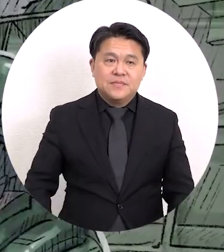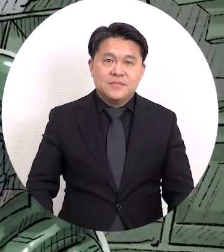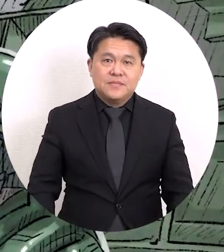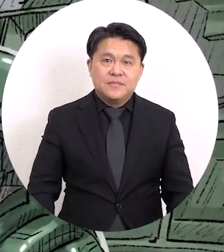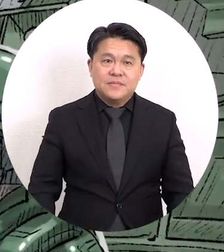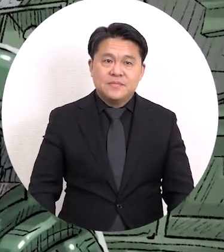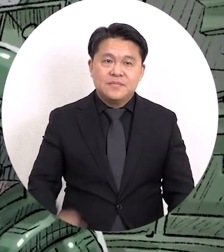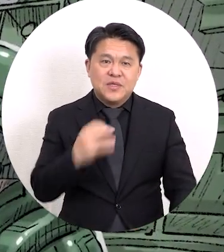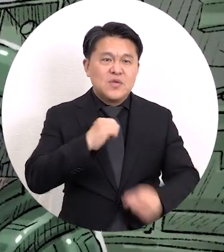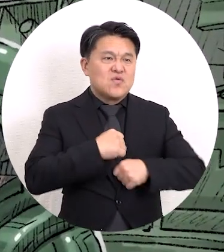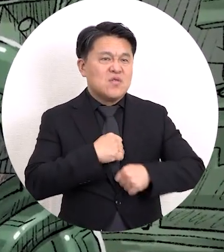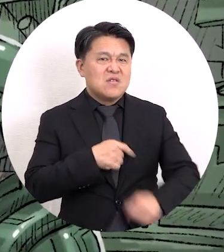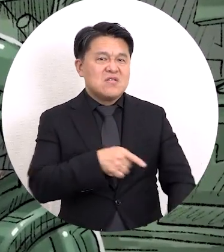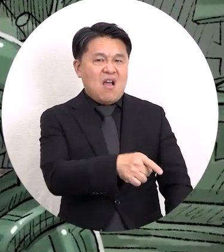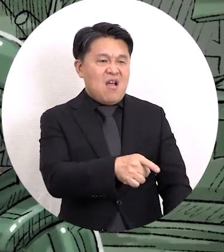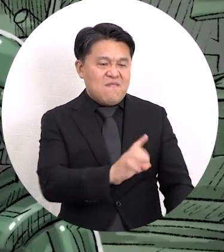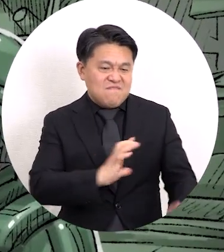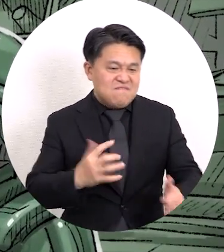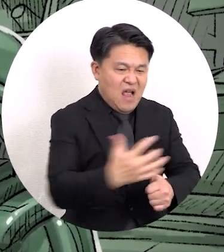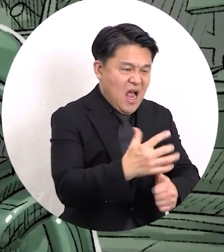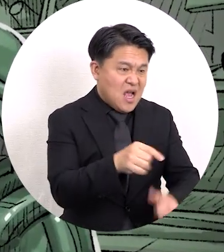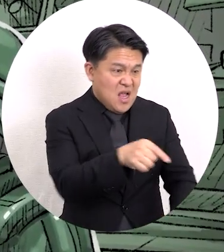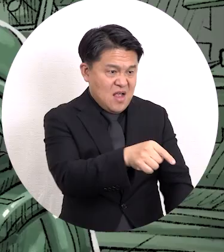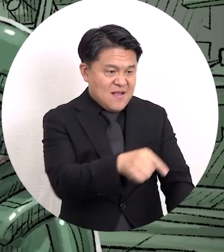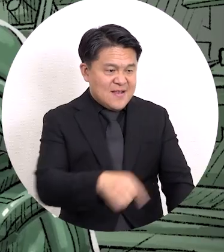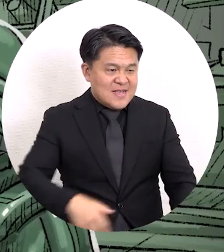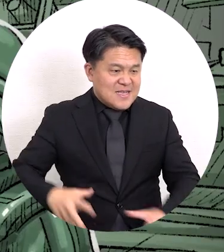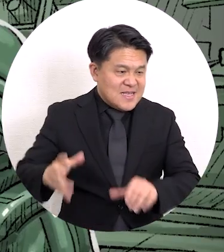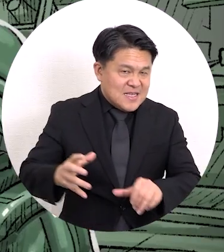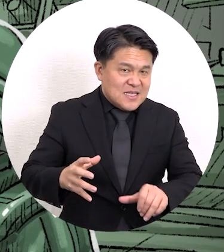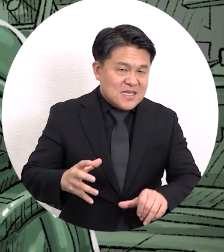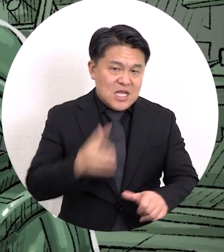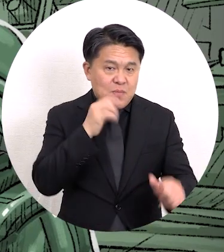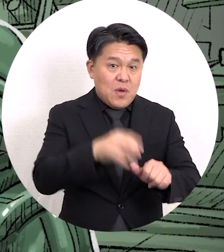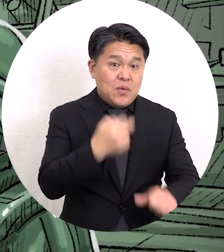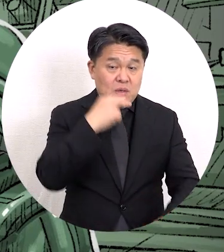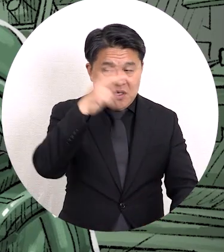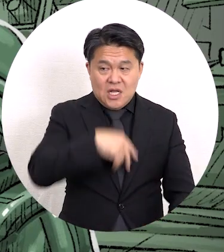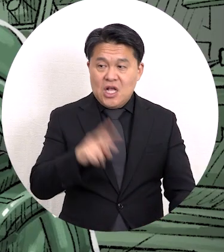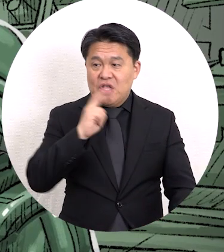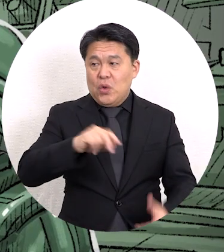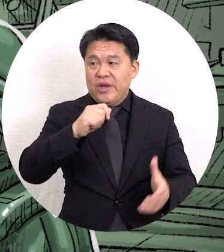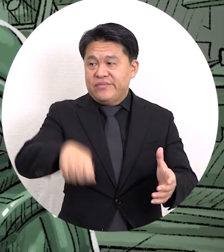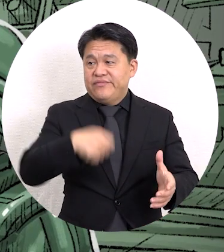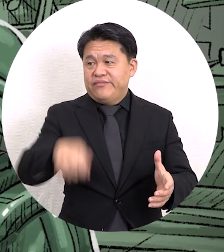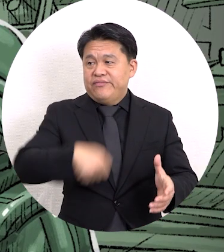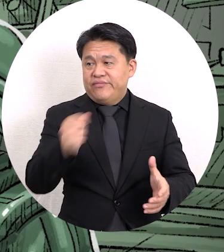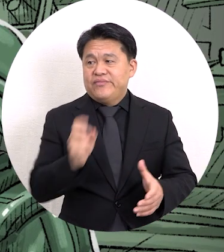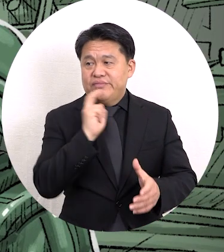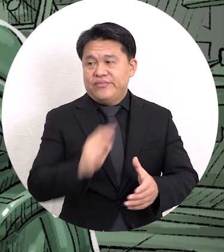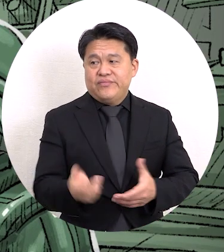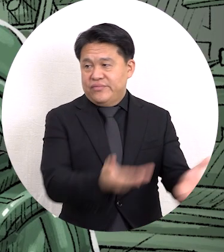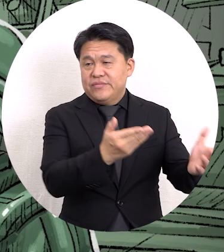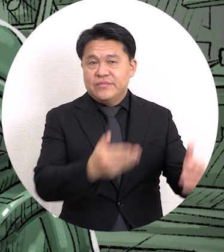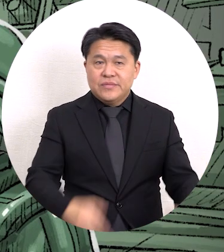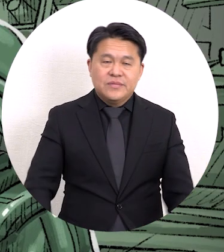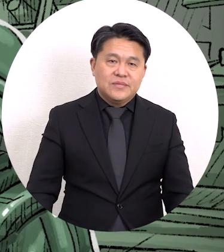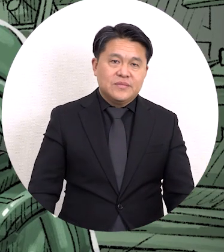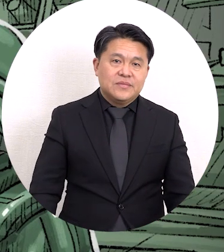The U.S. military surrounded the embassy but instead of using threats, they just played music.